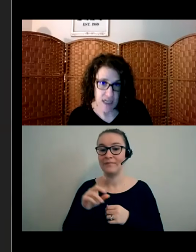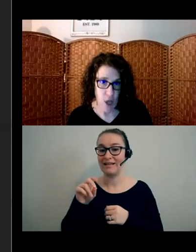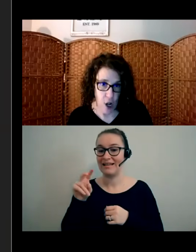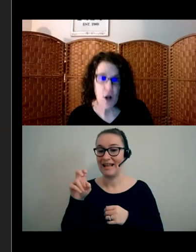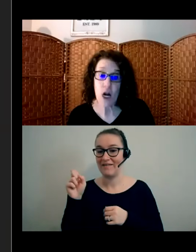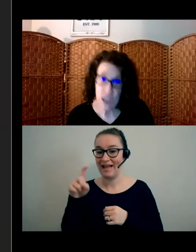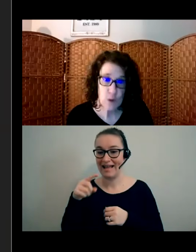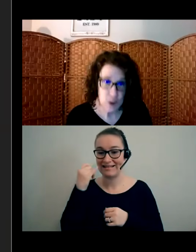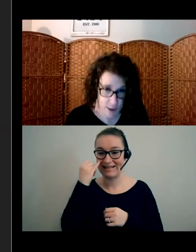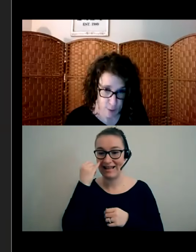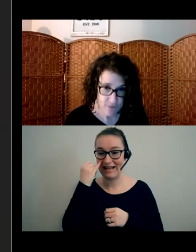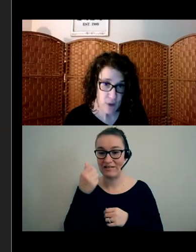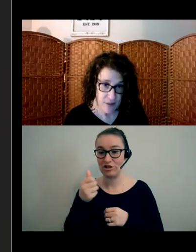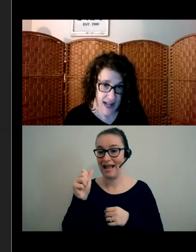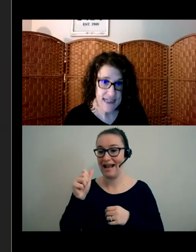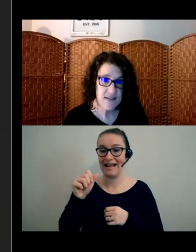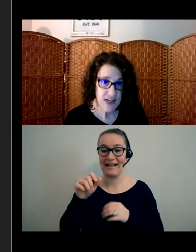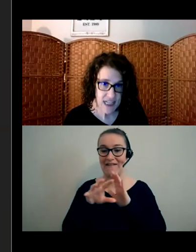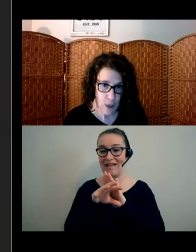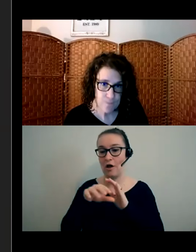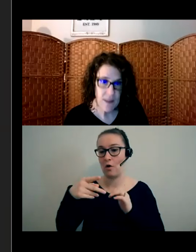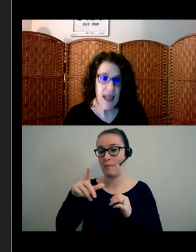and off audio descriptions for the blind in a video?"